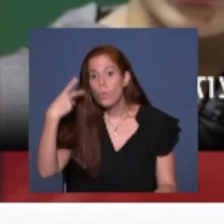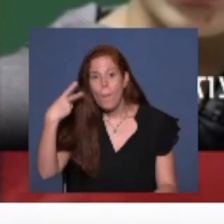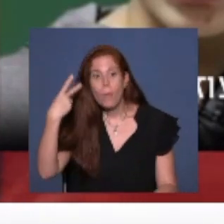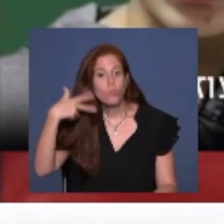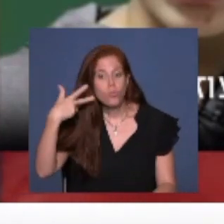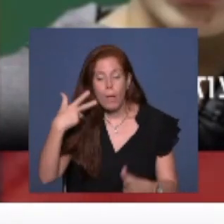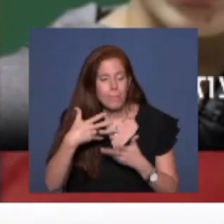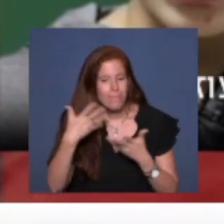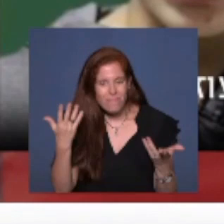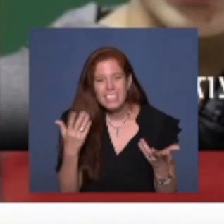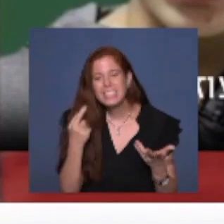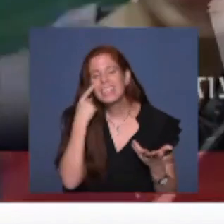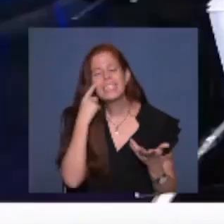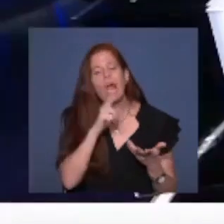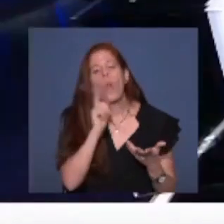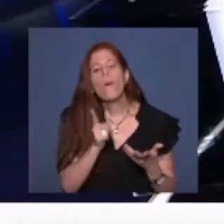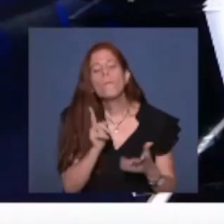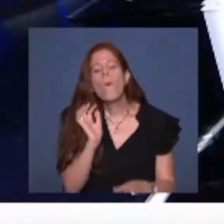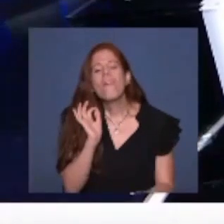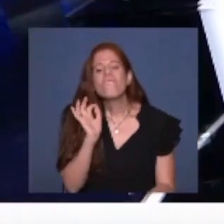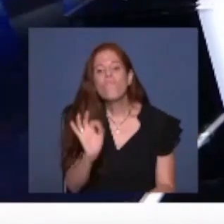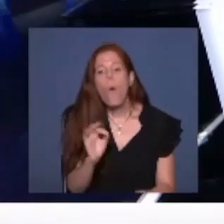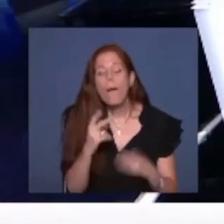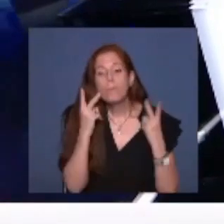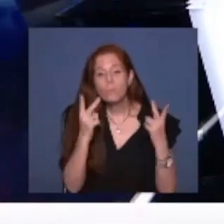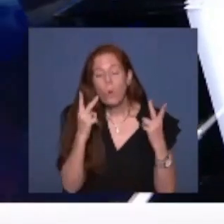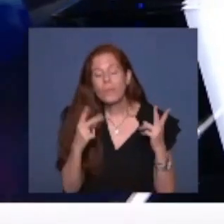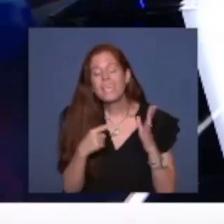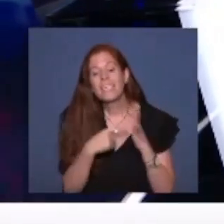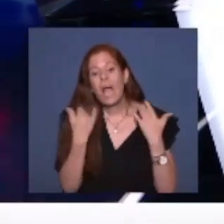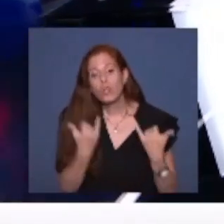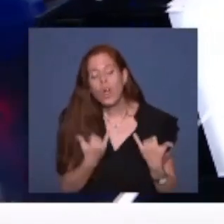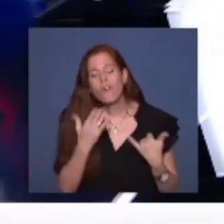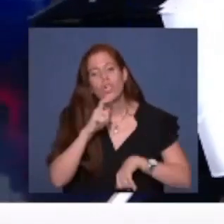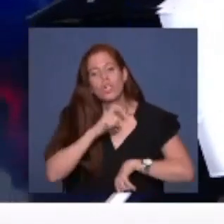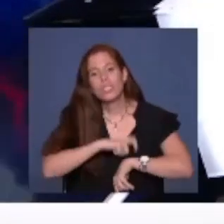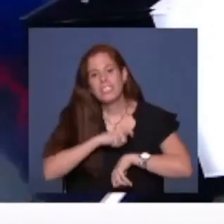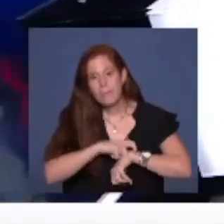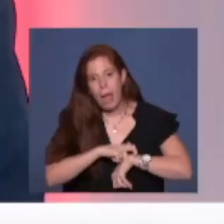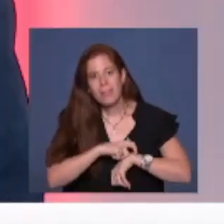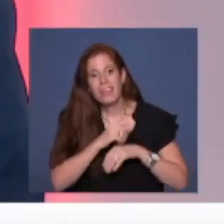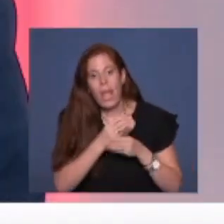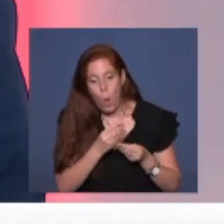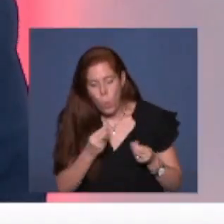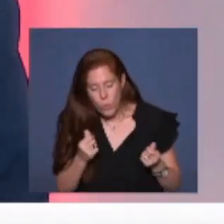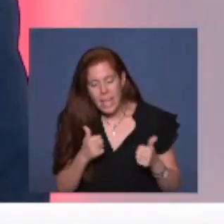because now there is more time to make progress on the ground while these discussions are being held.